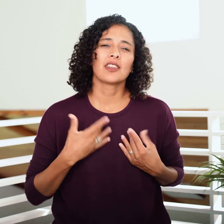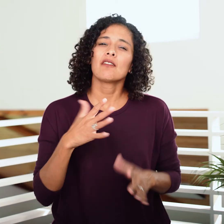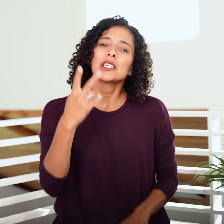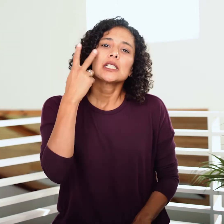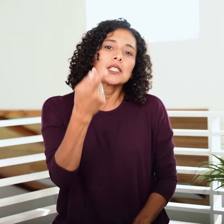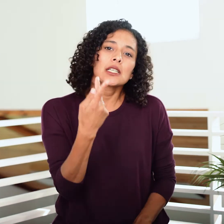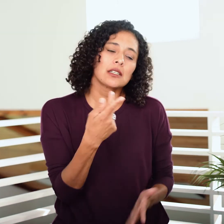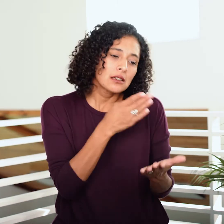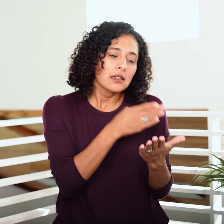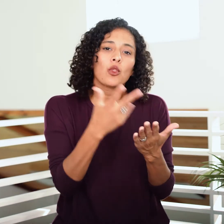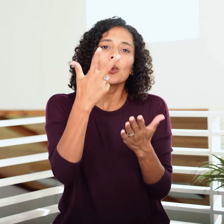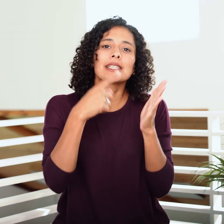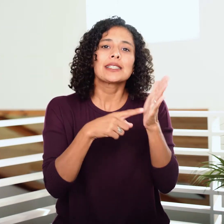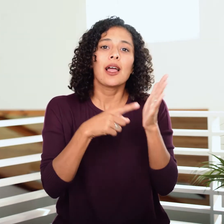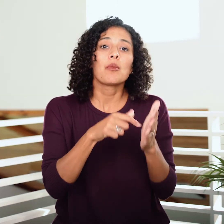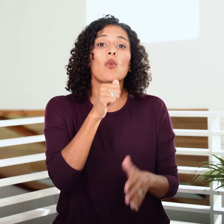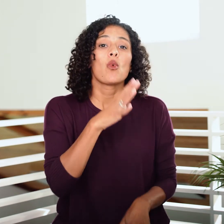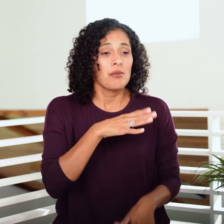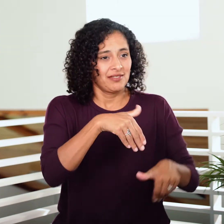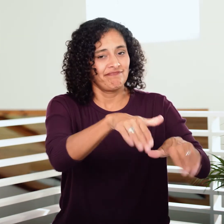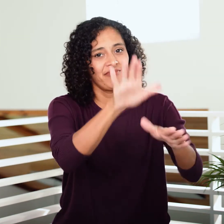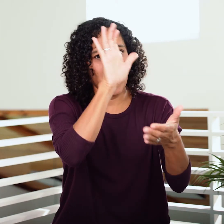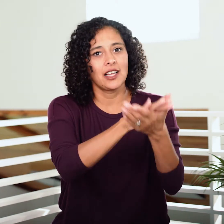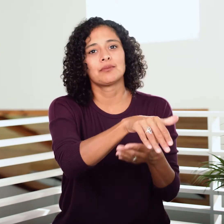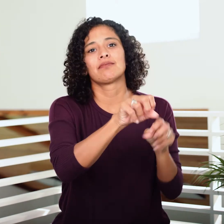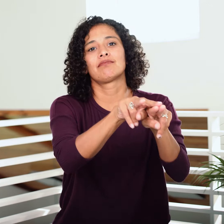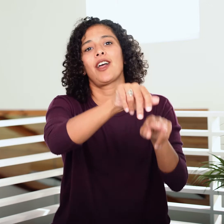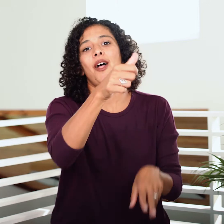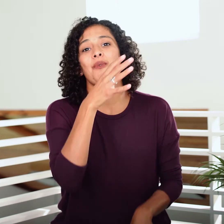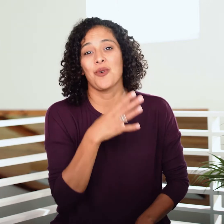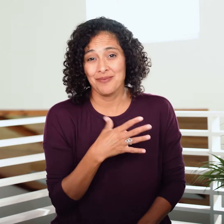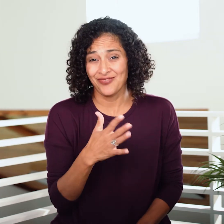We’ve even seen at least three instances where a woman gives her husband to another woman.